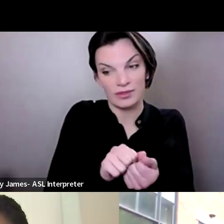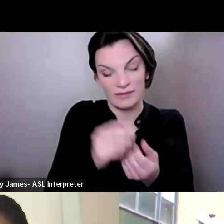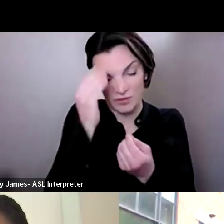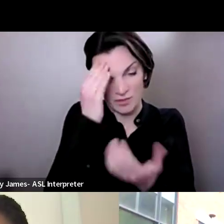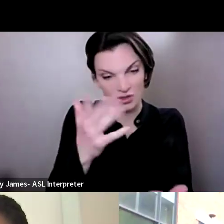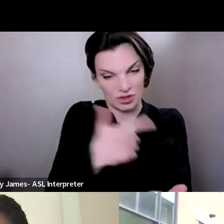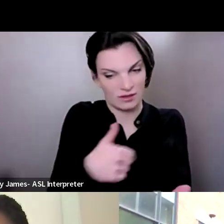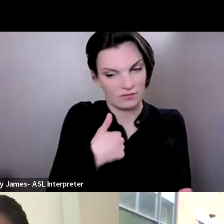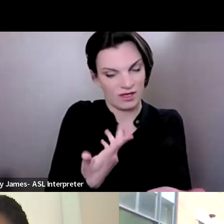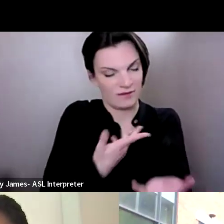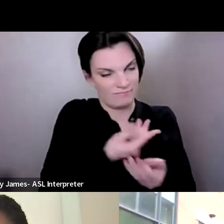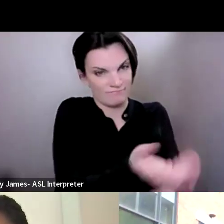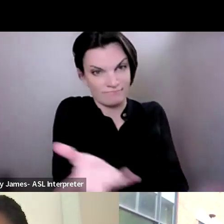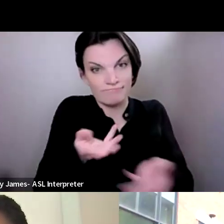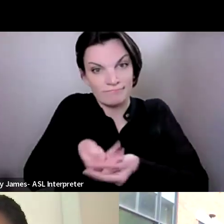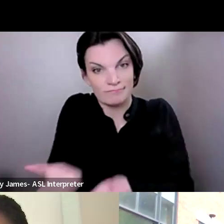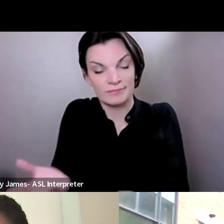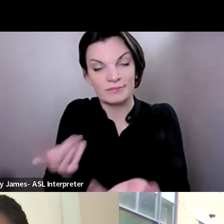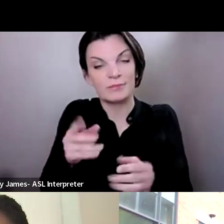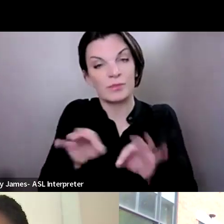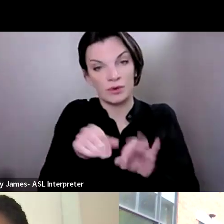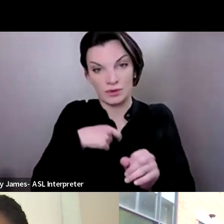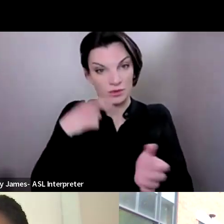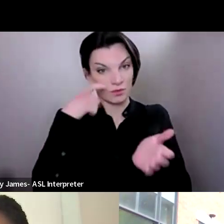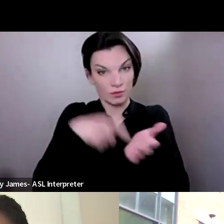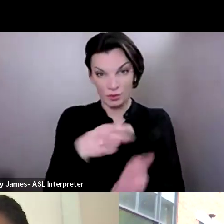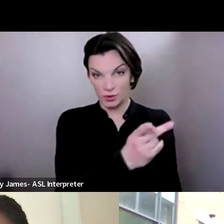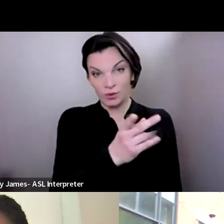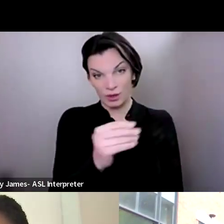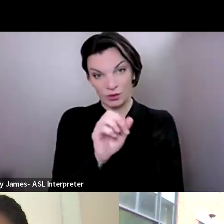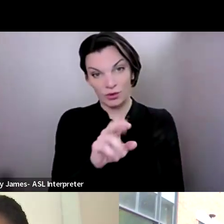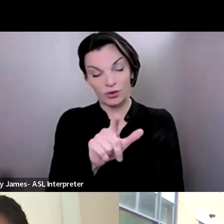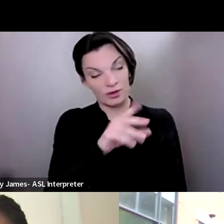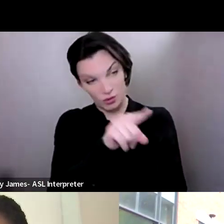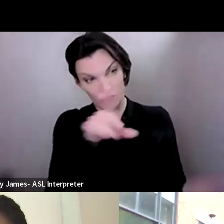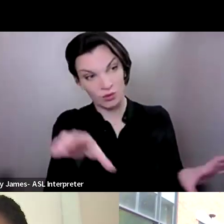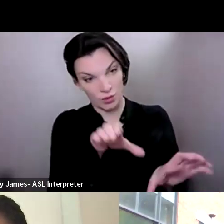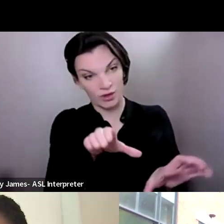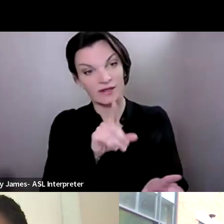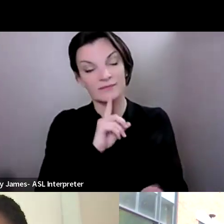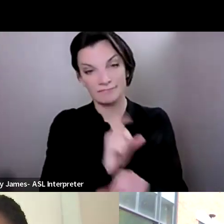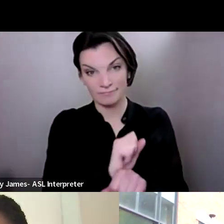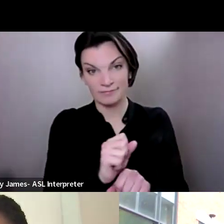me is to recognize both you and Earl and the work that you are doing is really on the cutting edge.